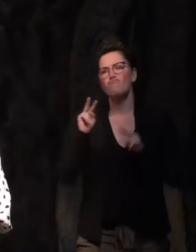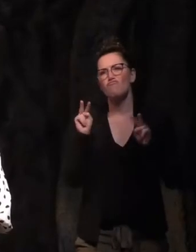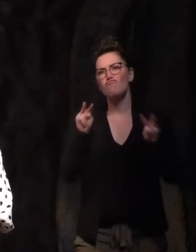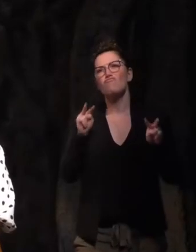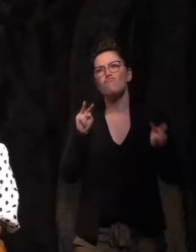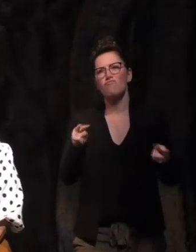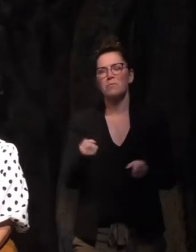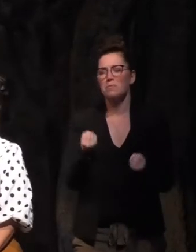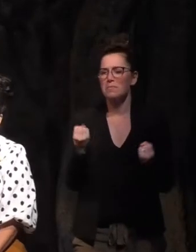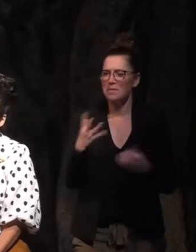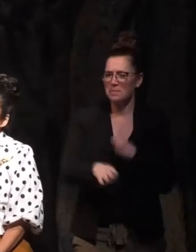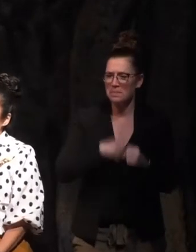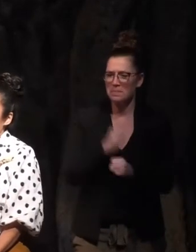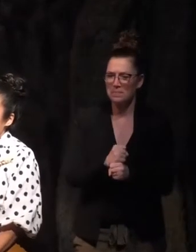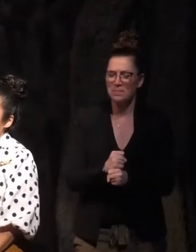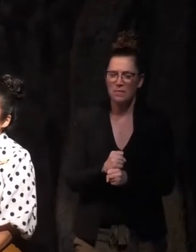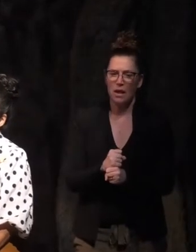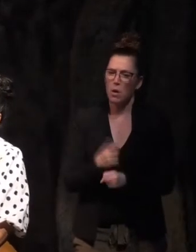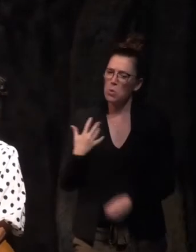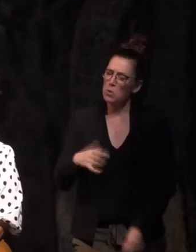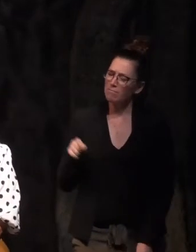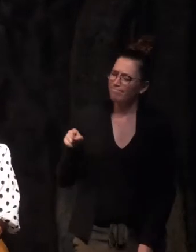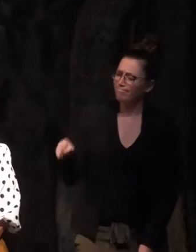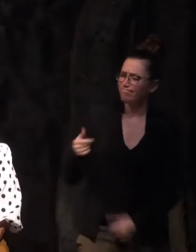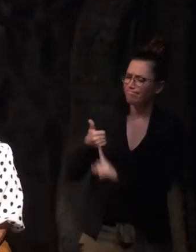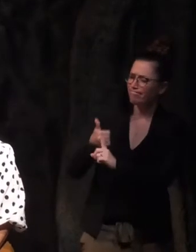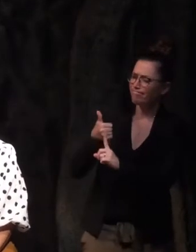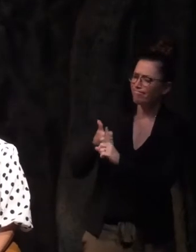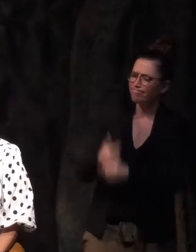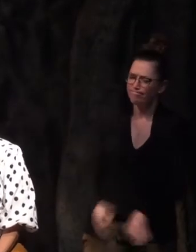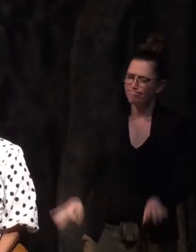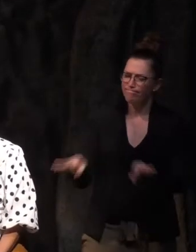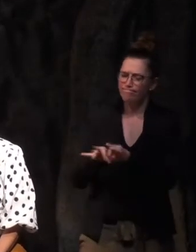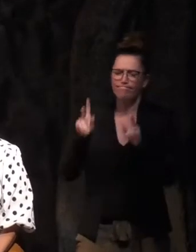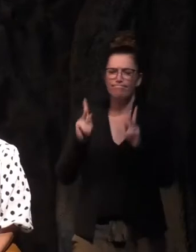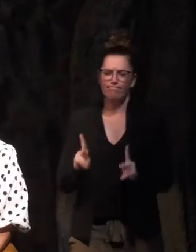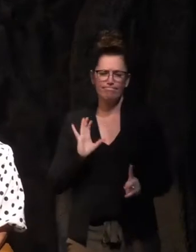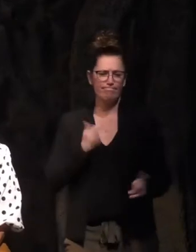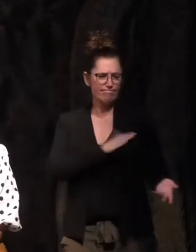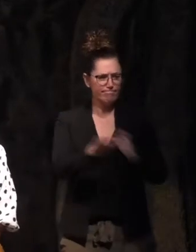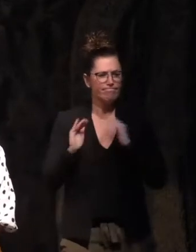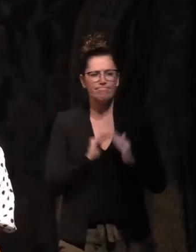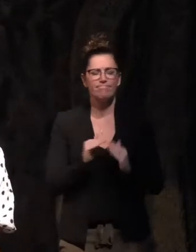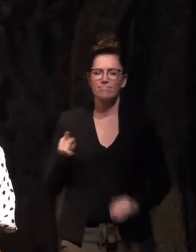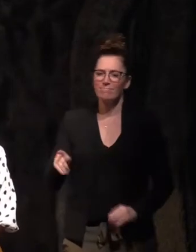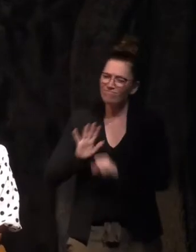he continues to be an integral pillar in our Canadian theater landscape. Promoting and advocating for the consistent